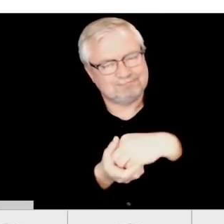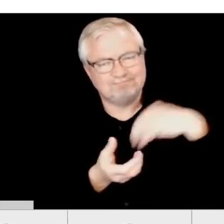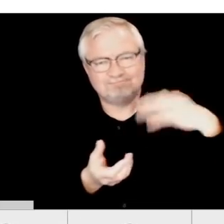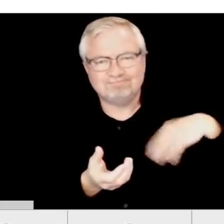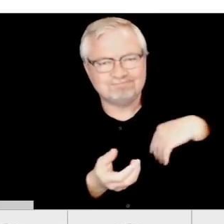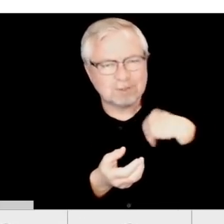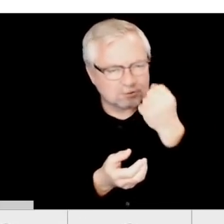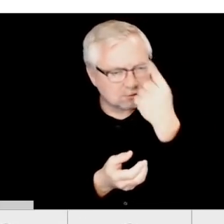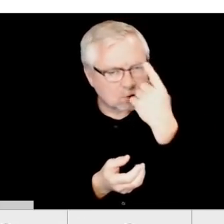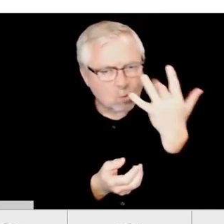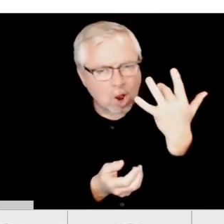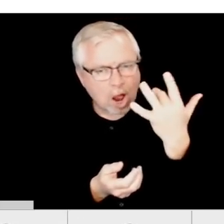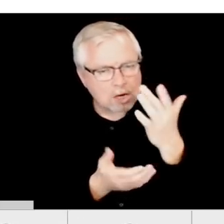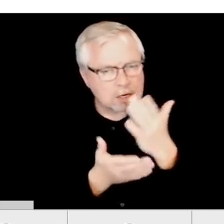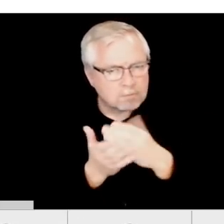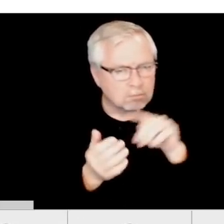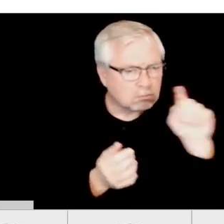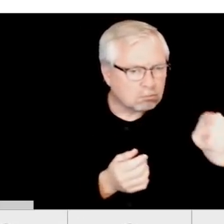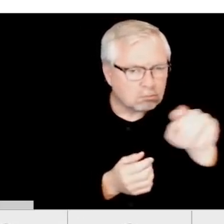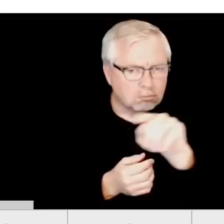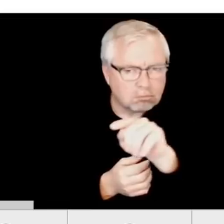experiences with the disease.